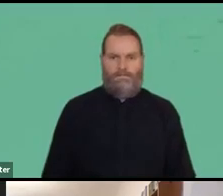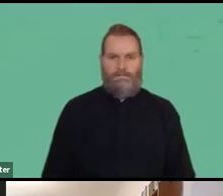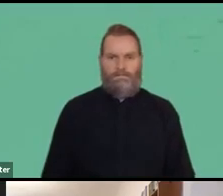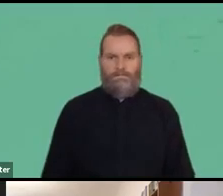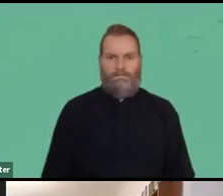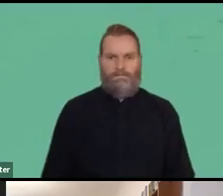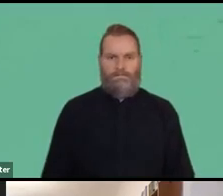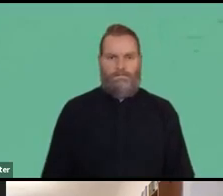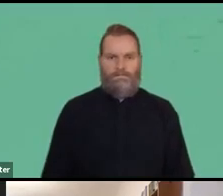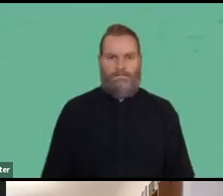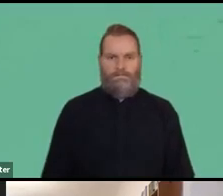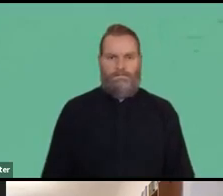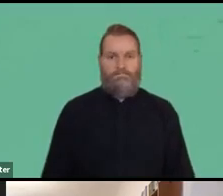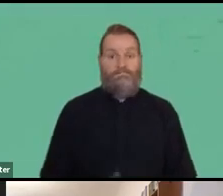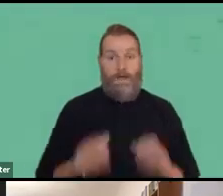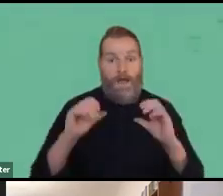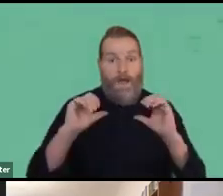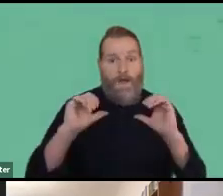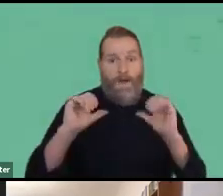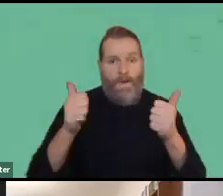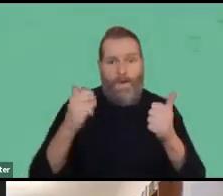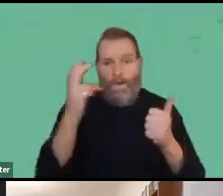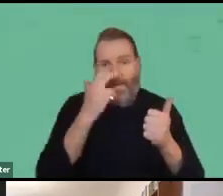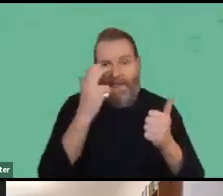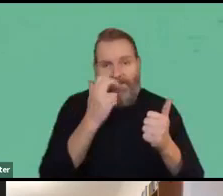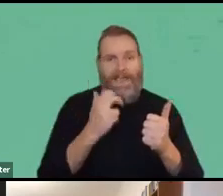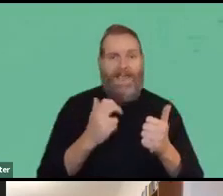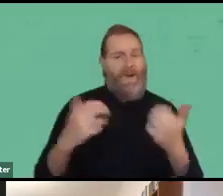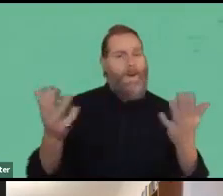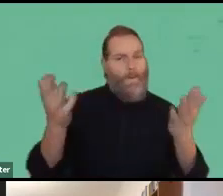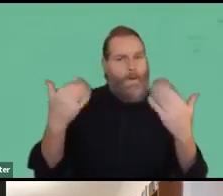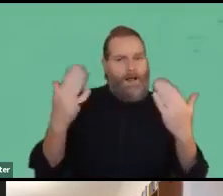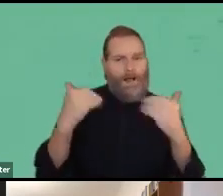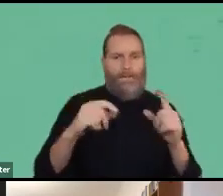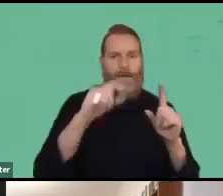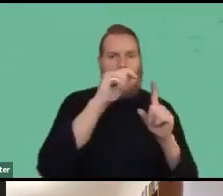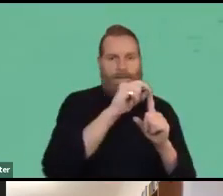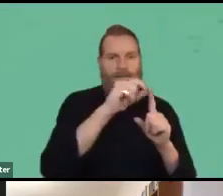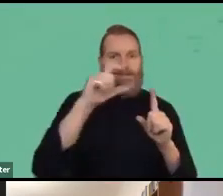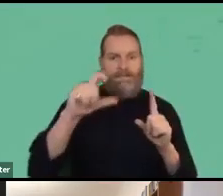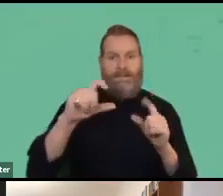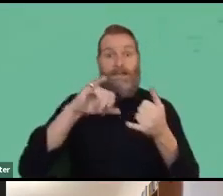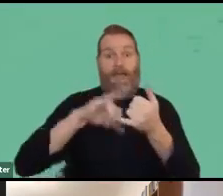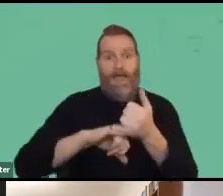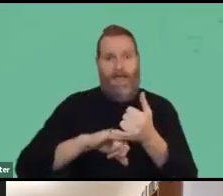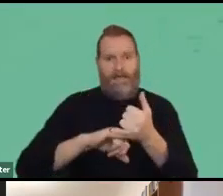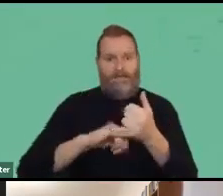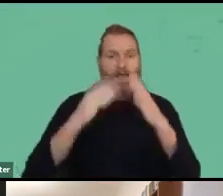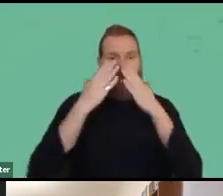Good evening and welcome to this PCS live Facebook event I'm Fran Heathcote president of PCS and I'm